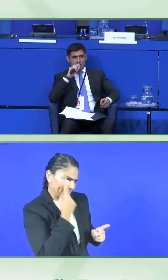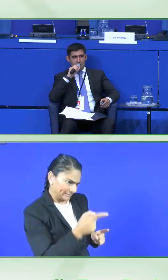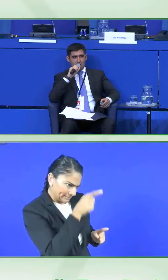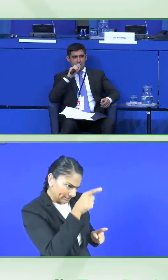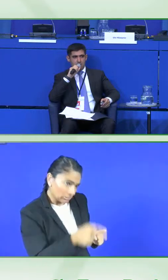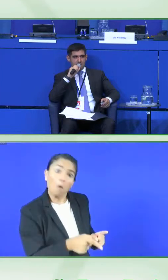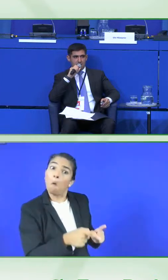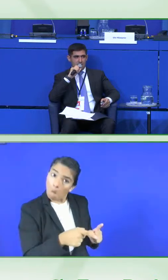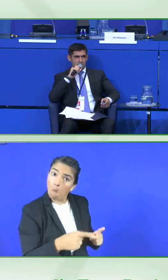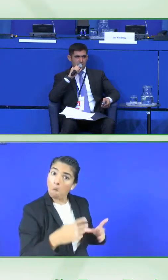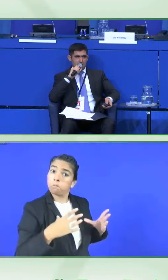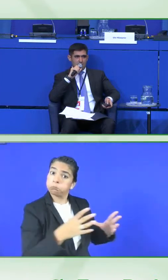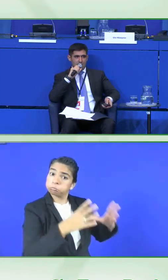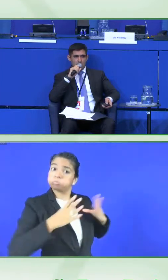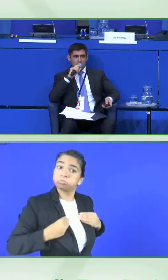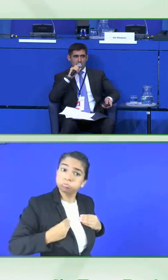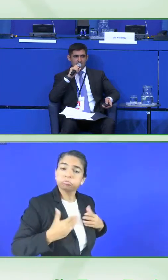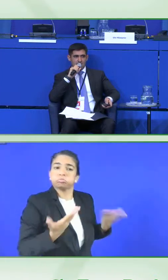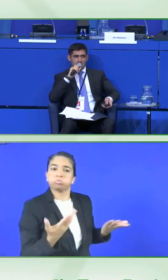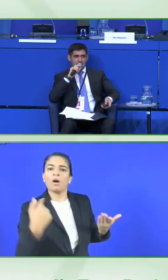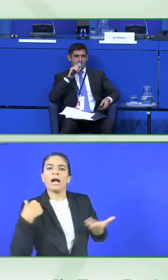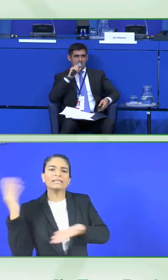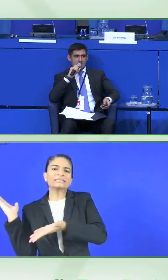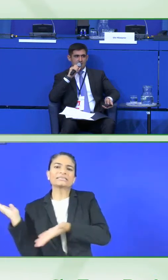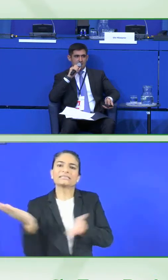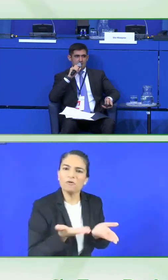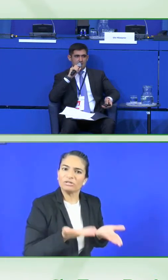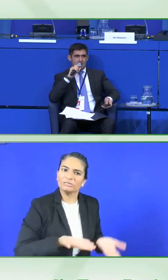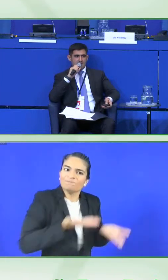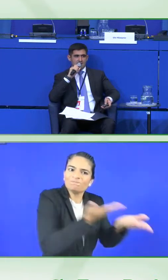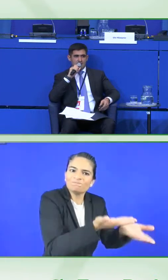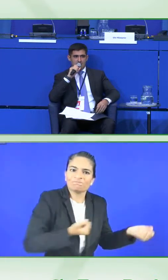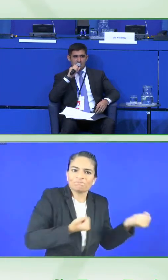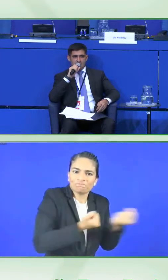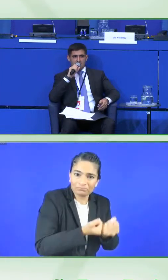of comments from many government agencies.